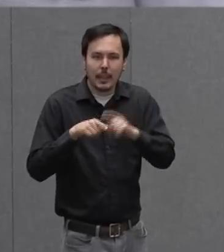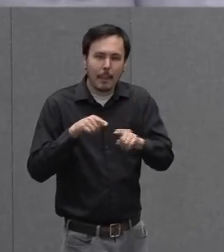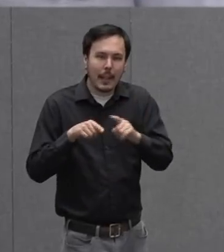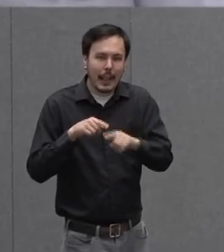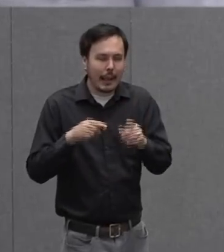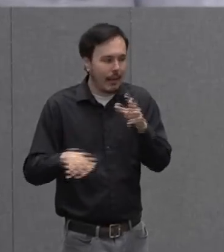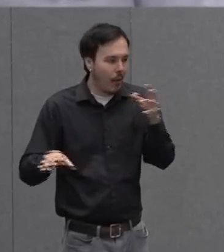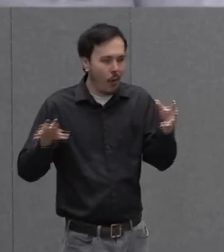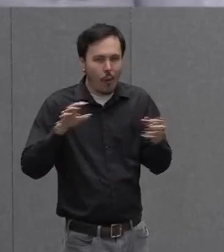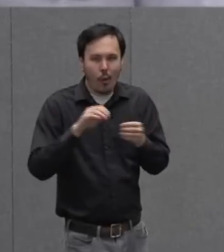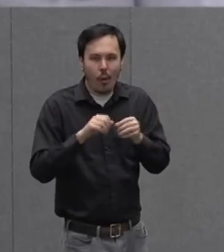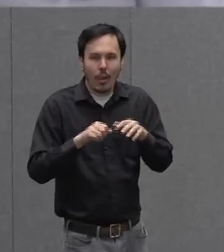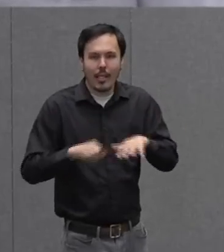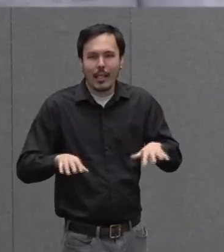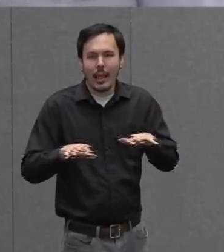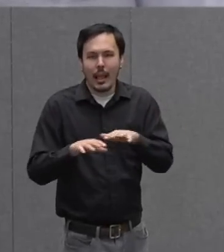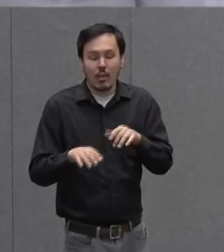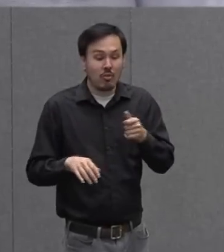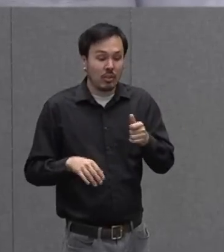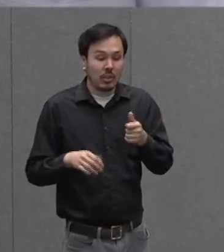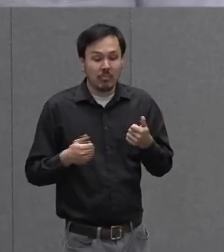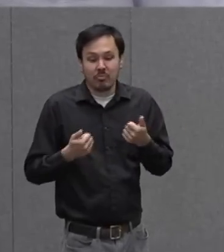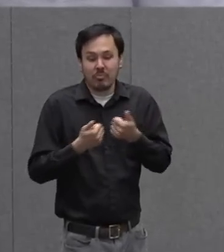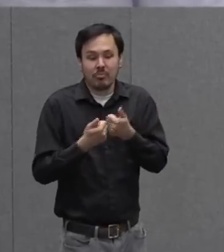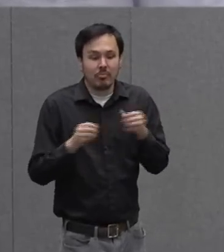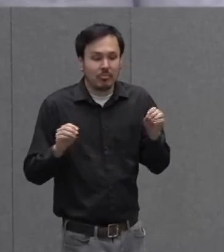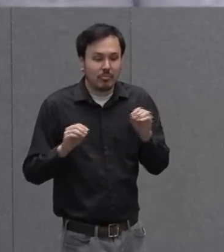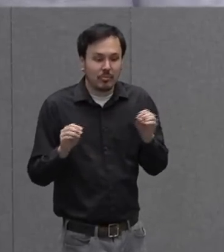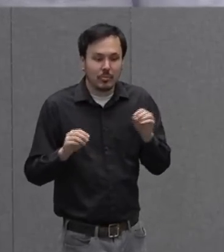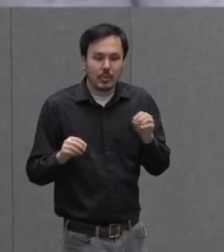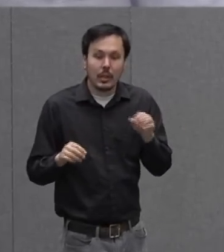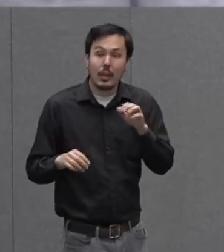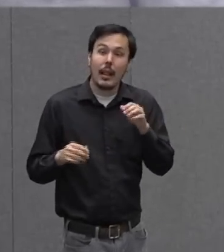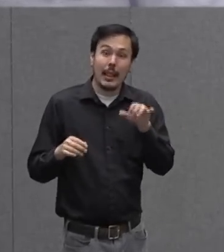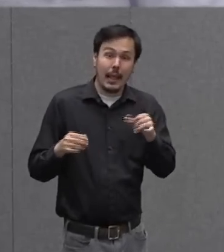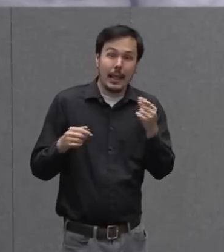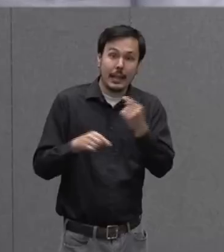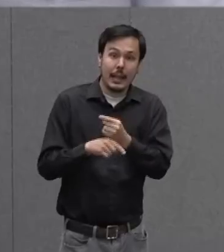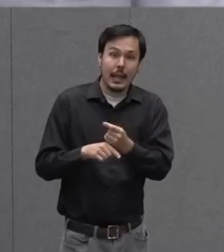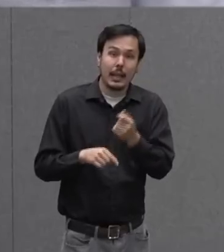On this day, her first opponent was a strange and sticky circle man.